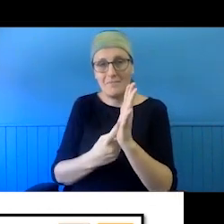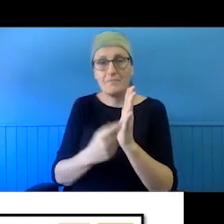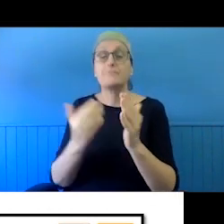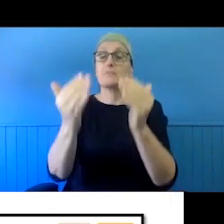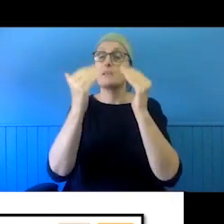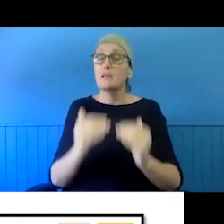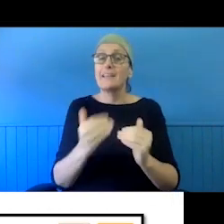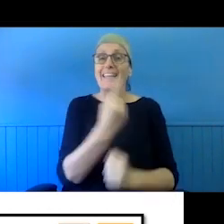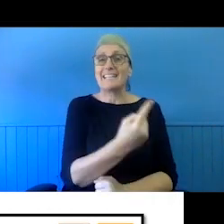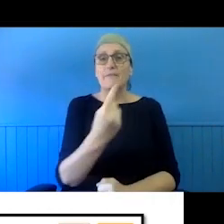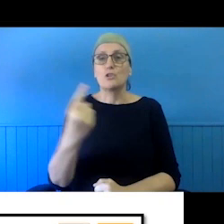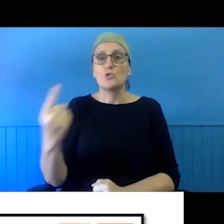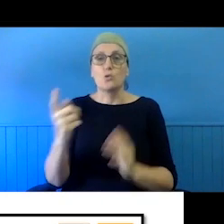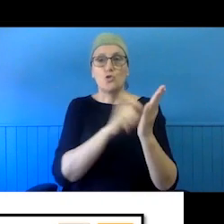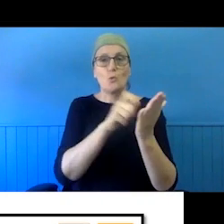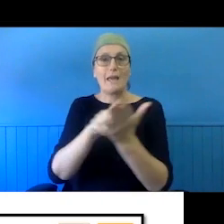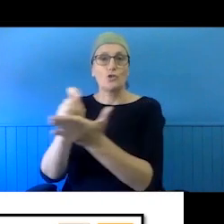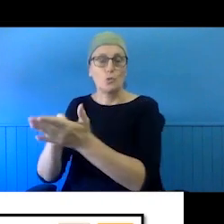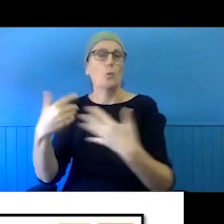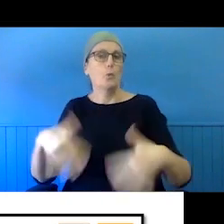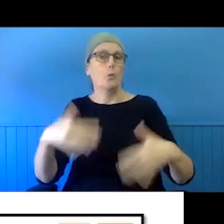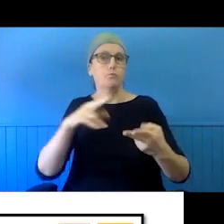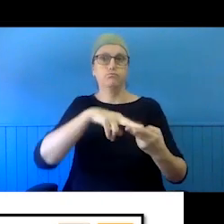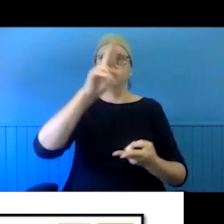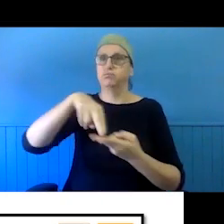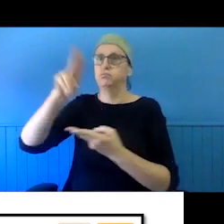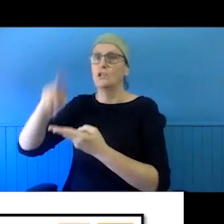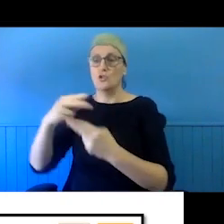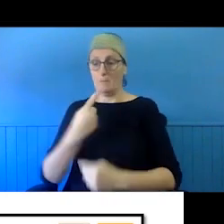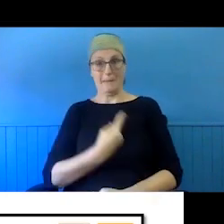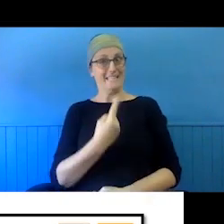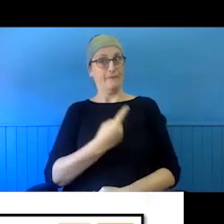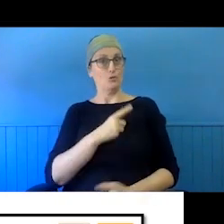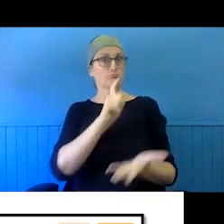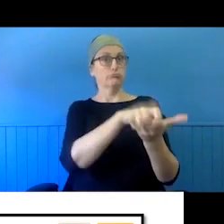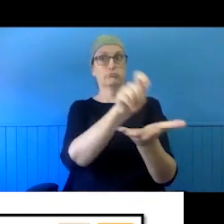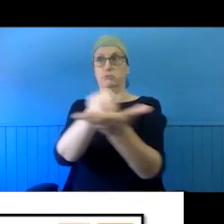raising money for charities, but also individuals, including